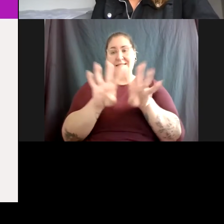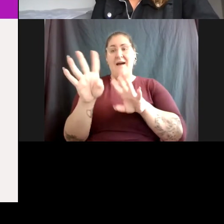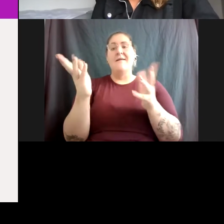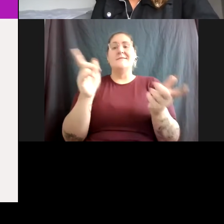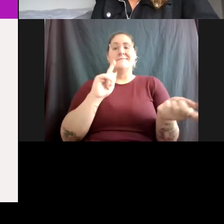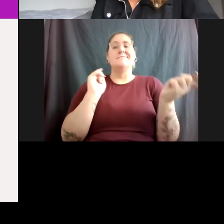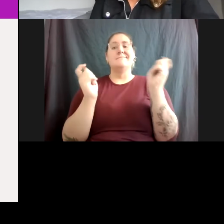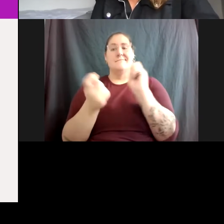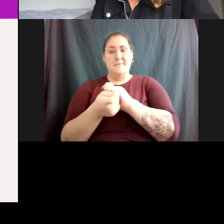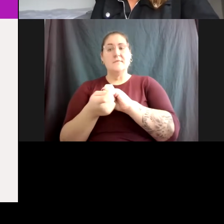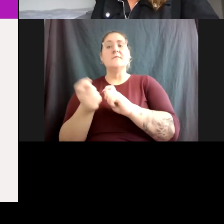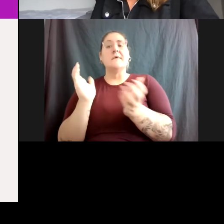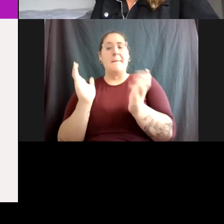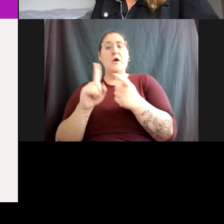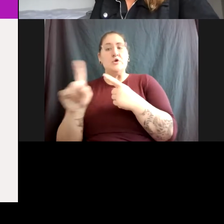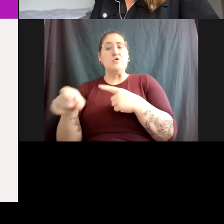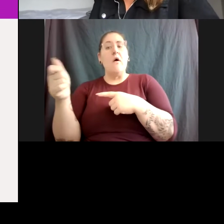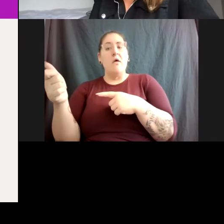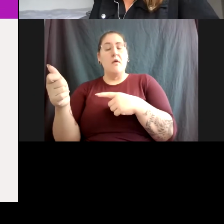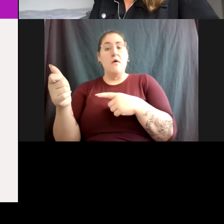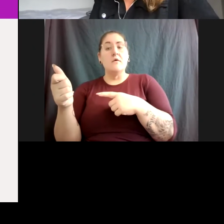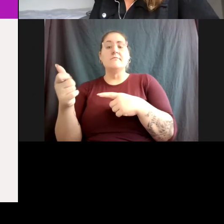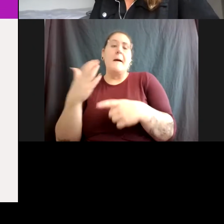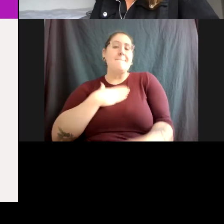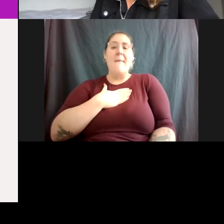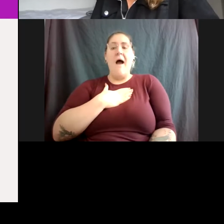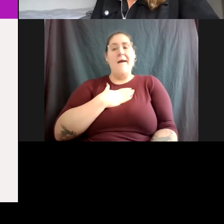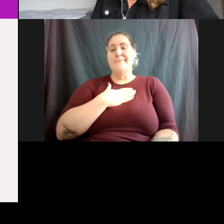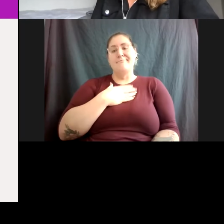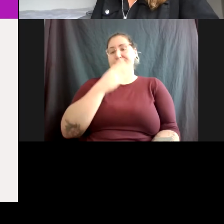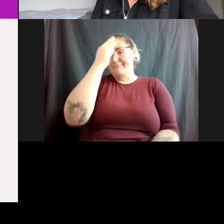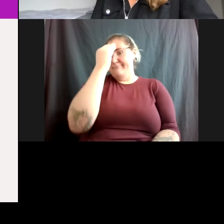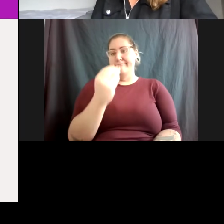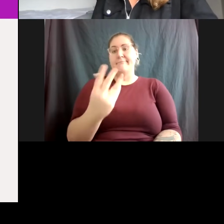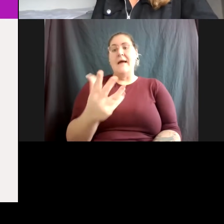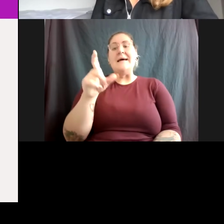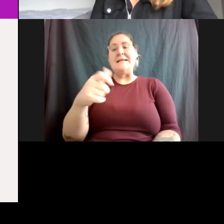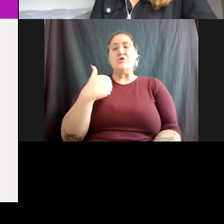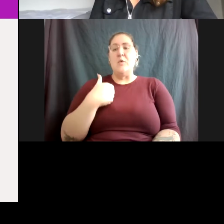annoyance is if you don't provide a consistent style for mouse hover and keyboard focus.